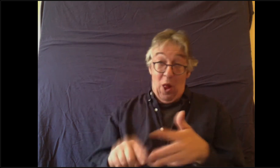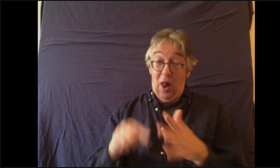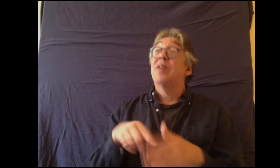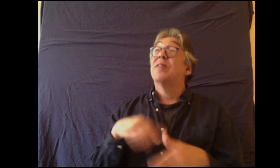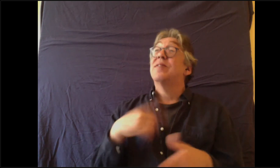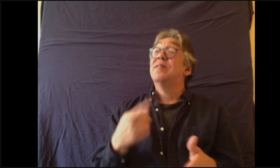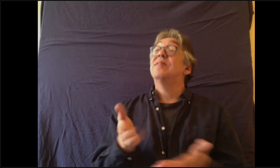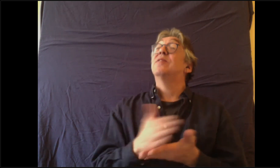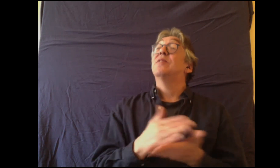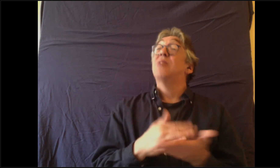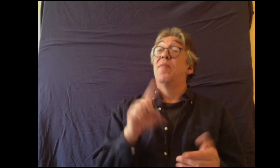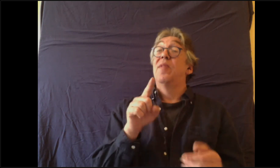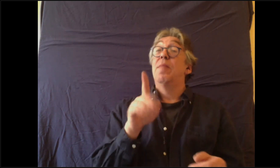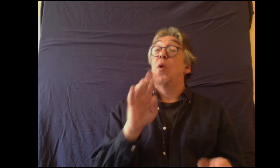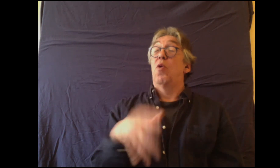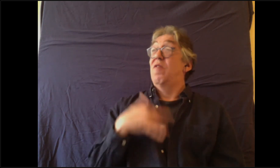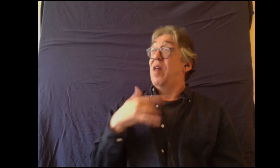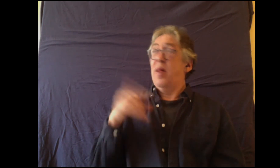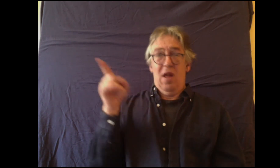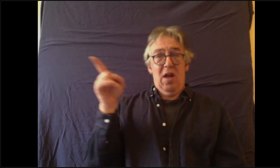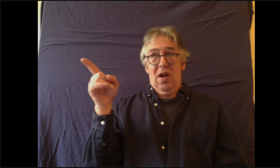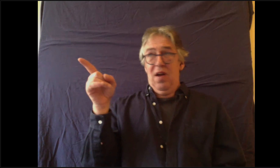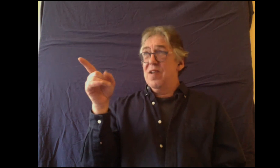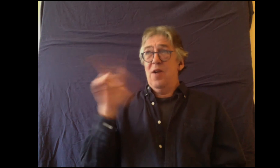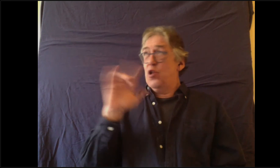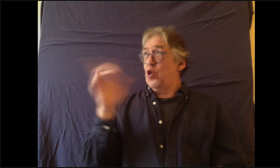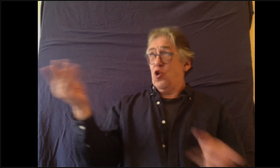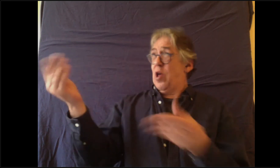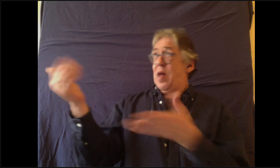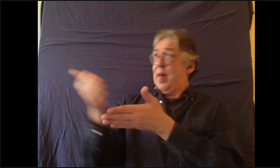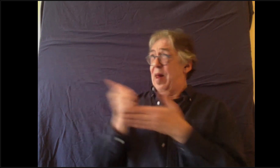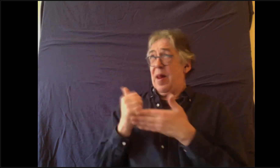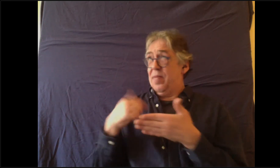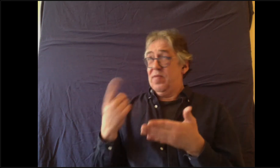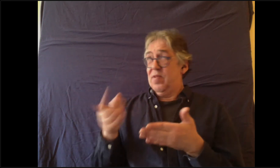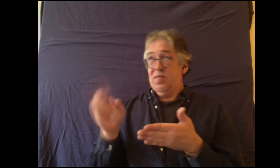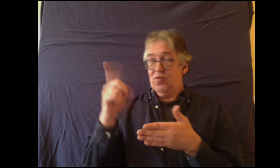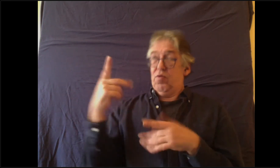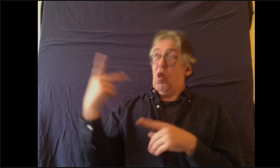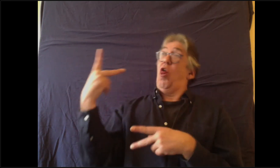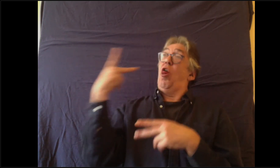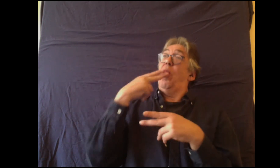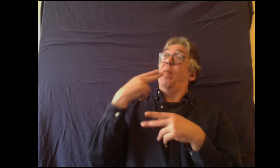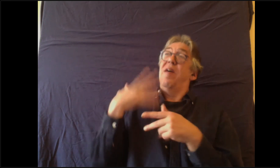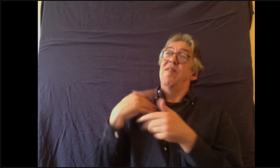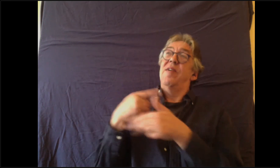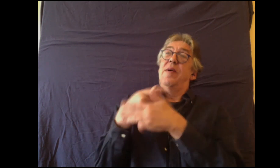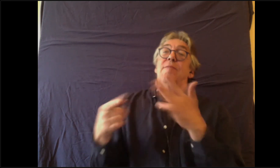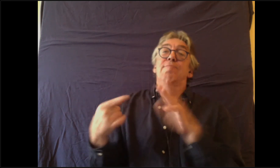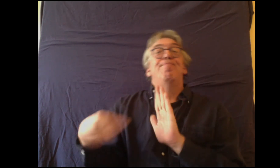or agency haven't made them be stronger or more effective but it also had some negative consequences.